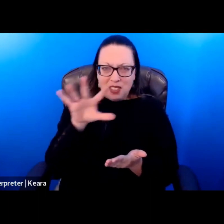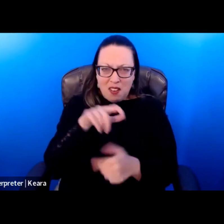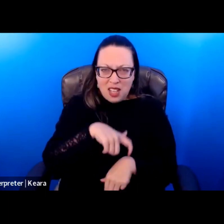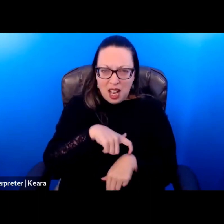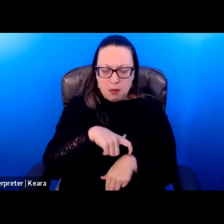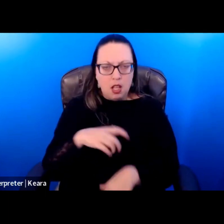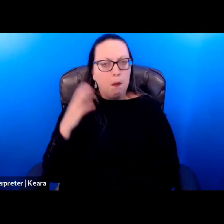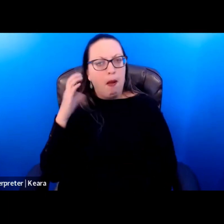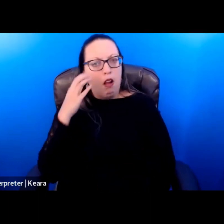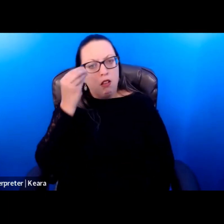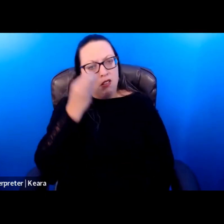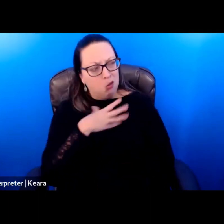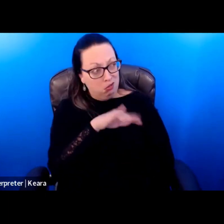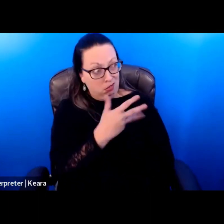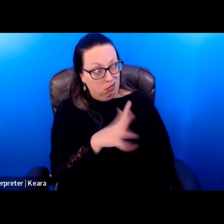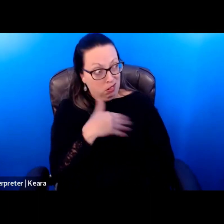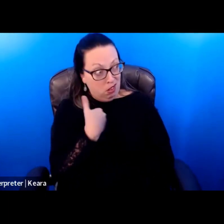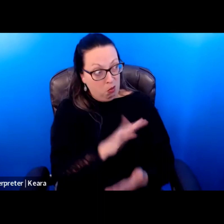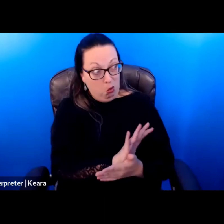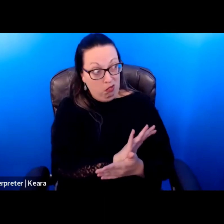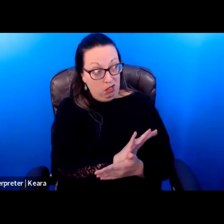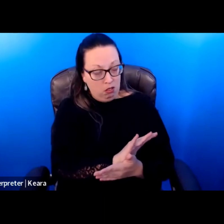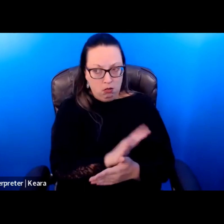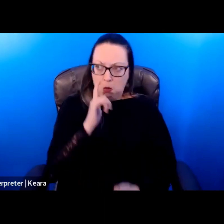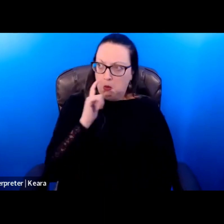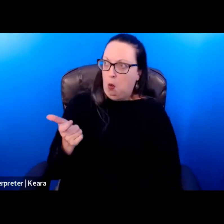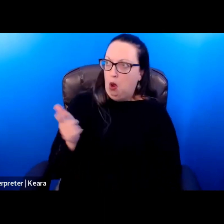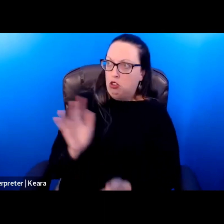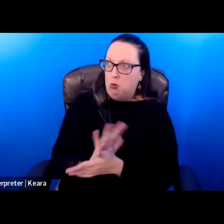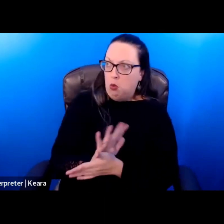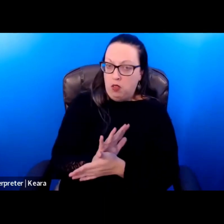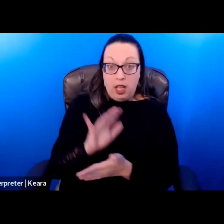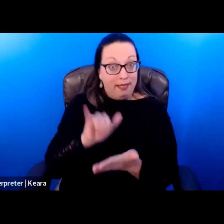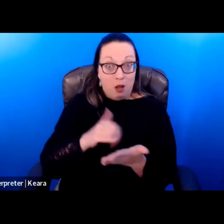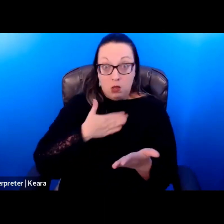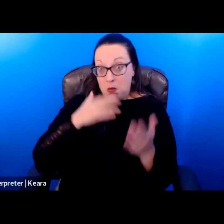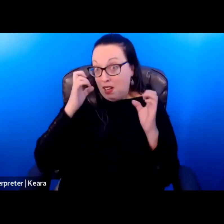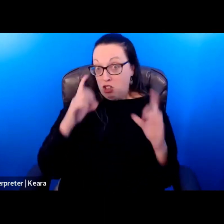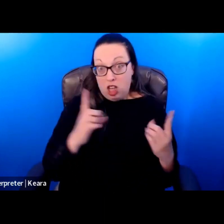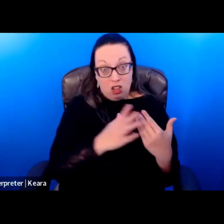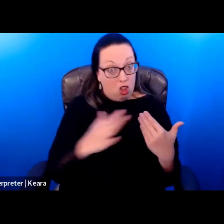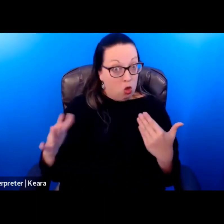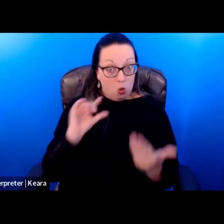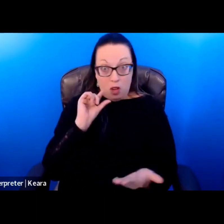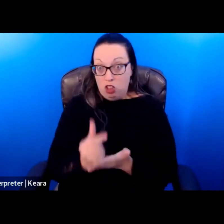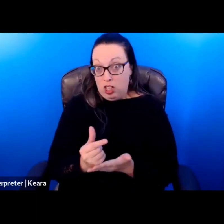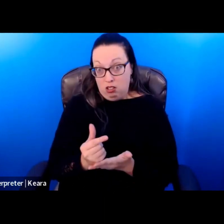watched the movie. So that was literally my education for all the way until I graduated, it was SparkNotes Cliff Notes,